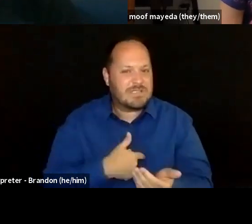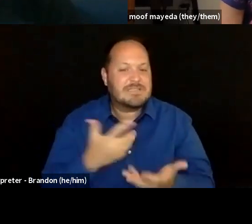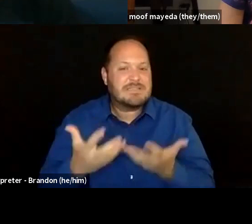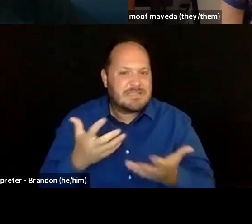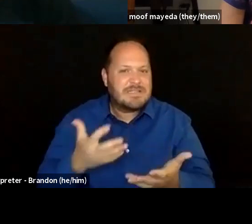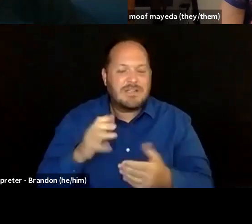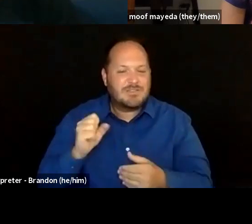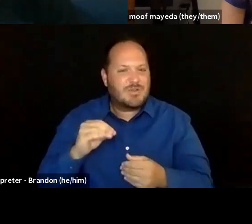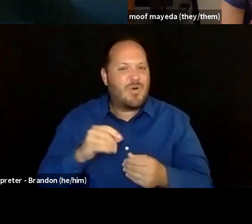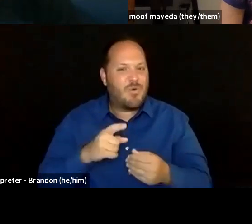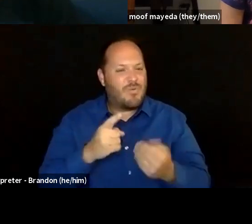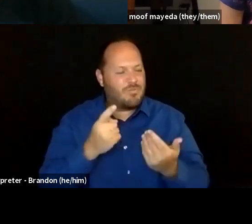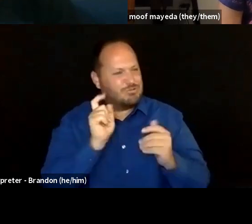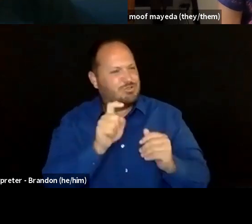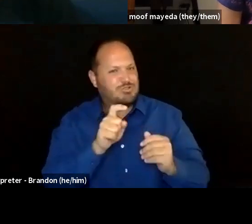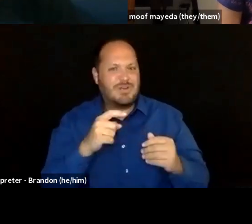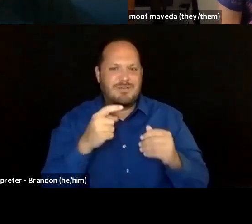if they could -- how would I -- sorry.